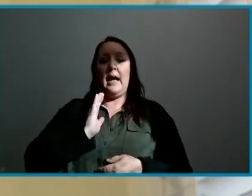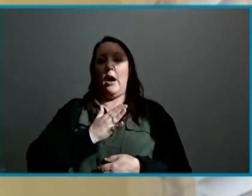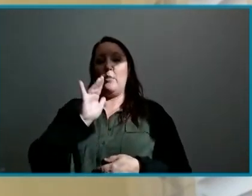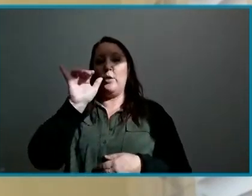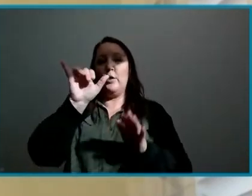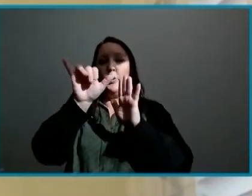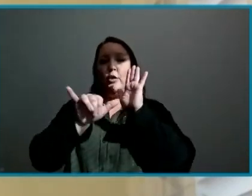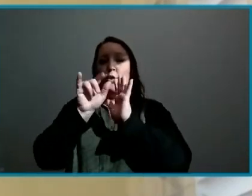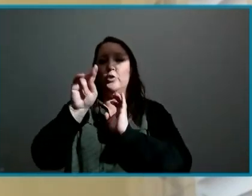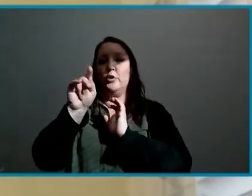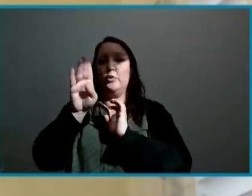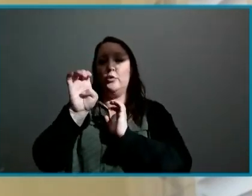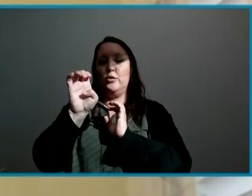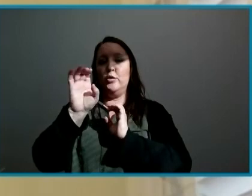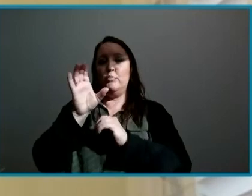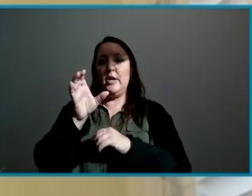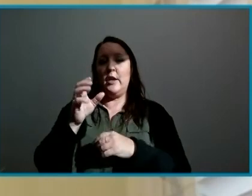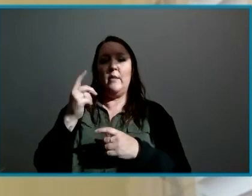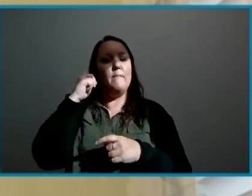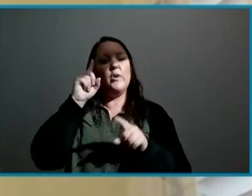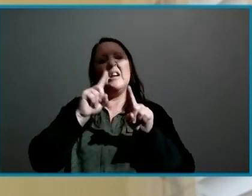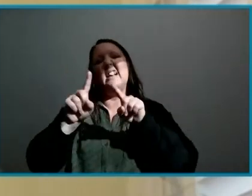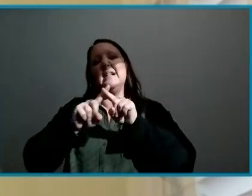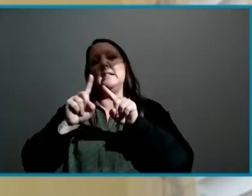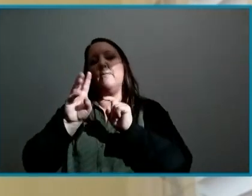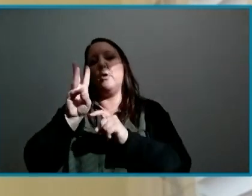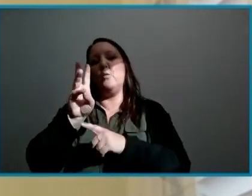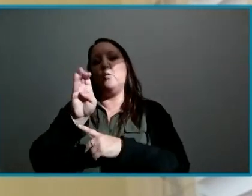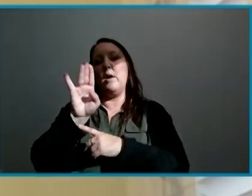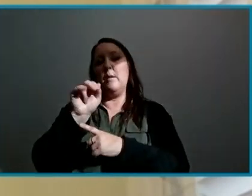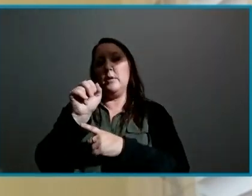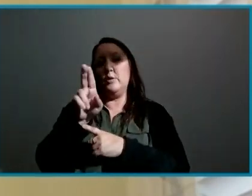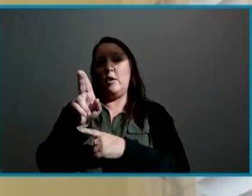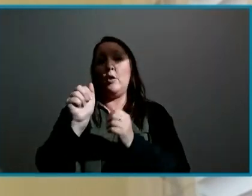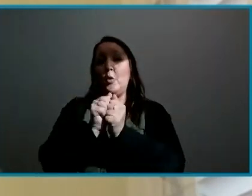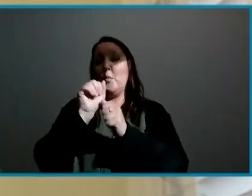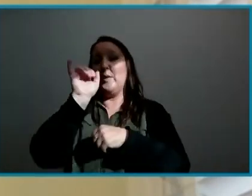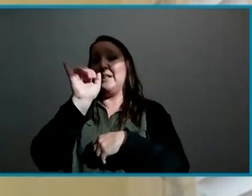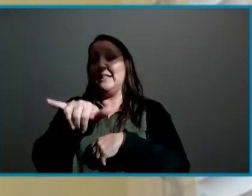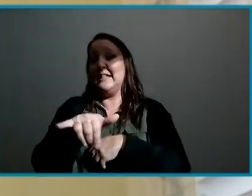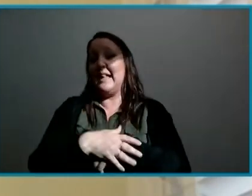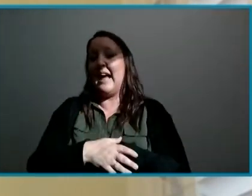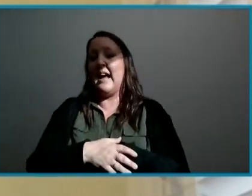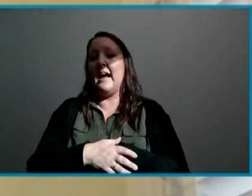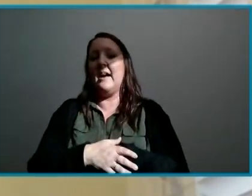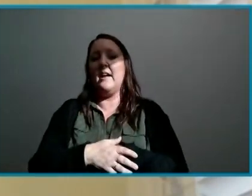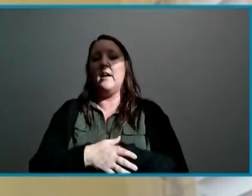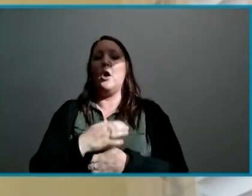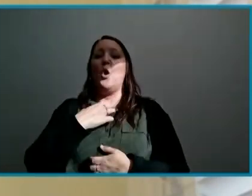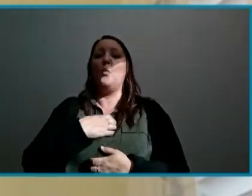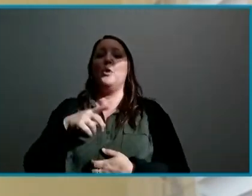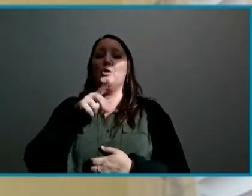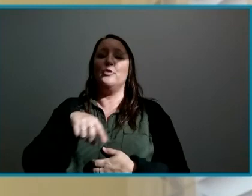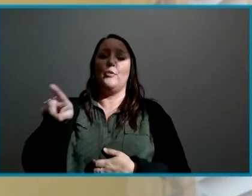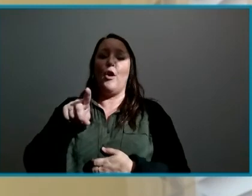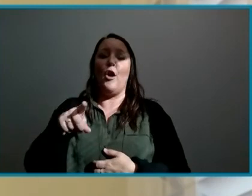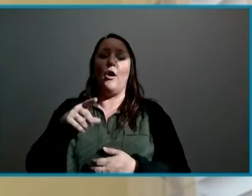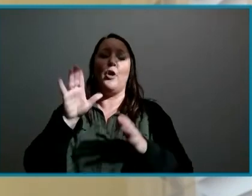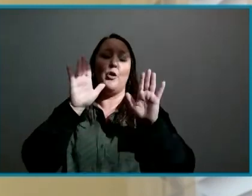webinar and other webinars we posted. And with that, I wish you all a really lovely afternoon, a lovely fall ahead,